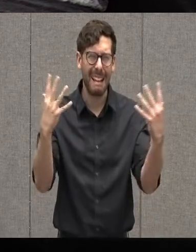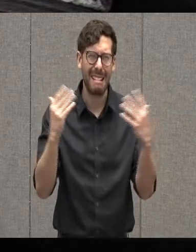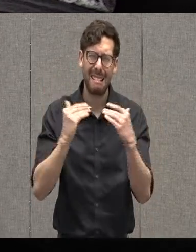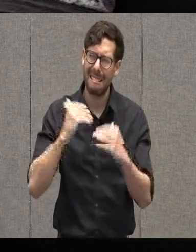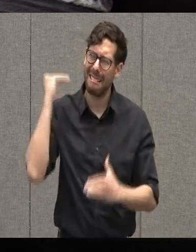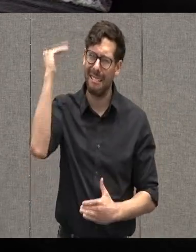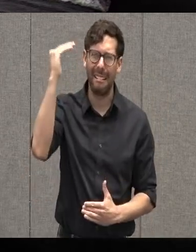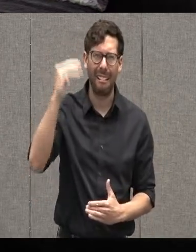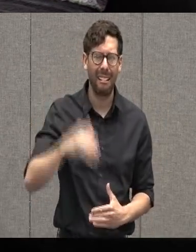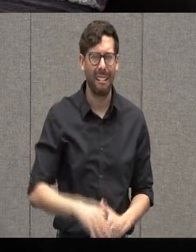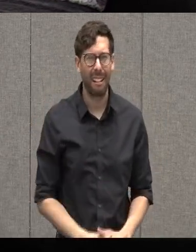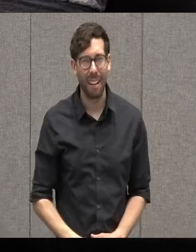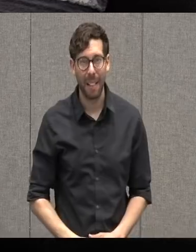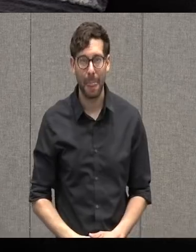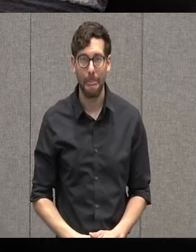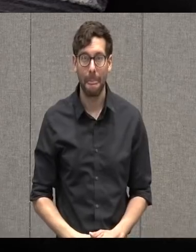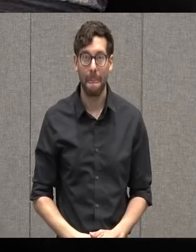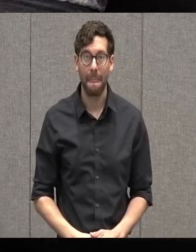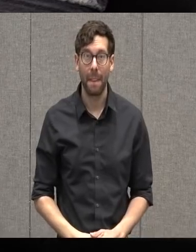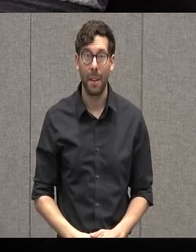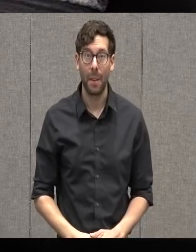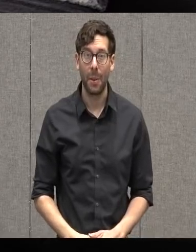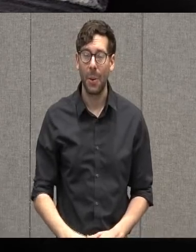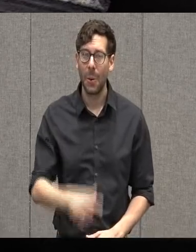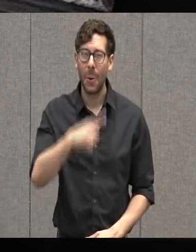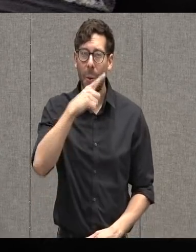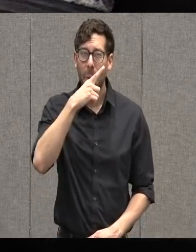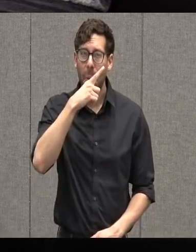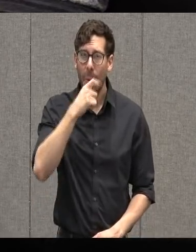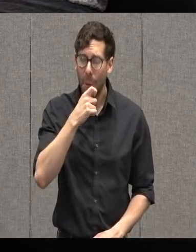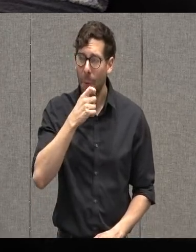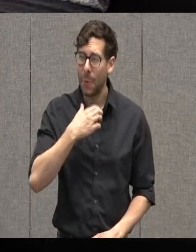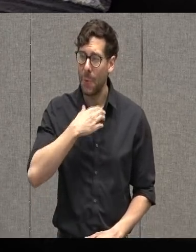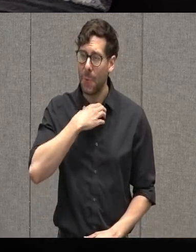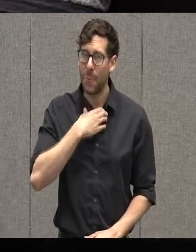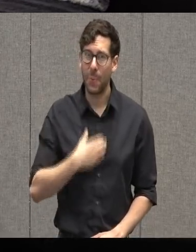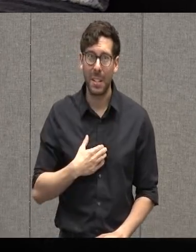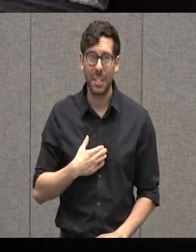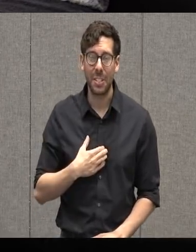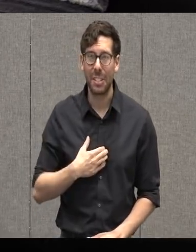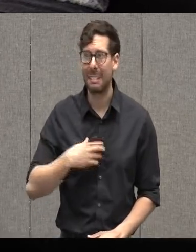Guess who is wishing she didn't see any?